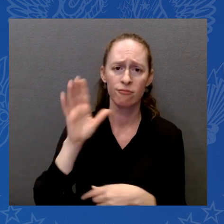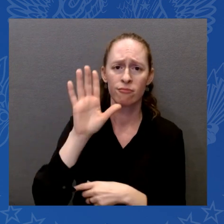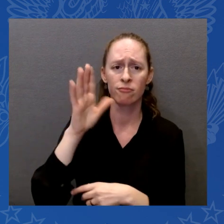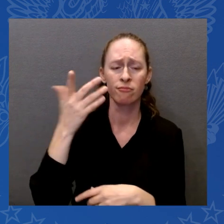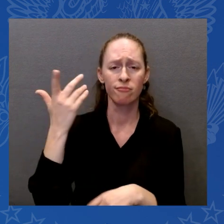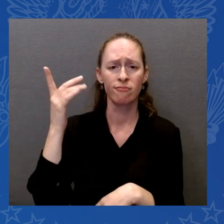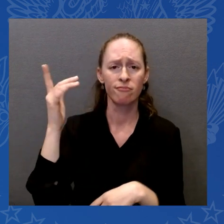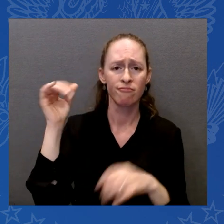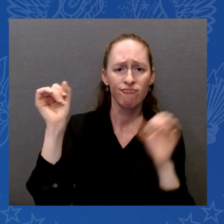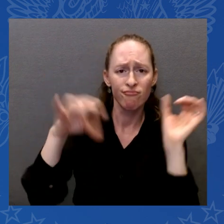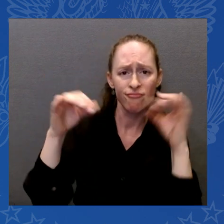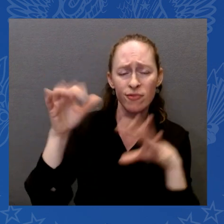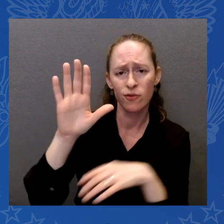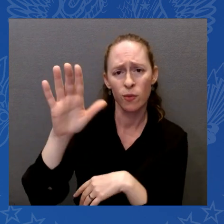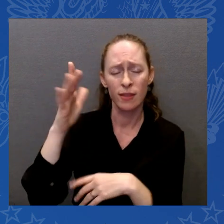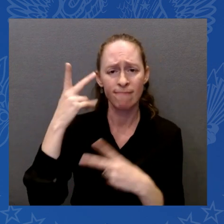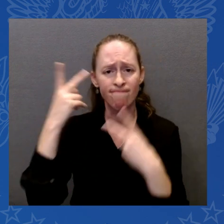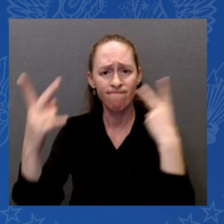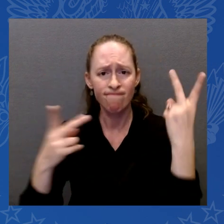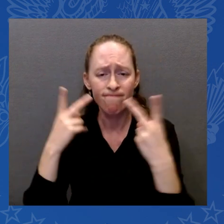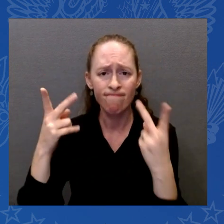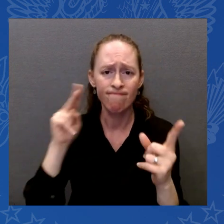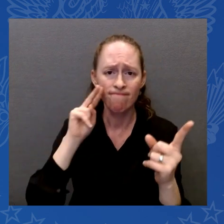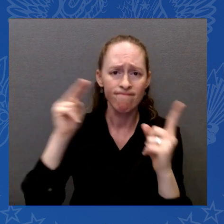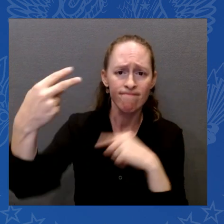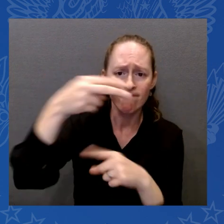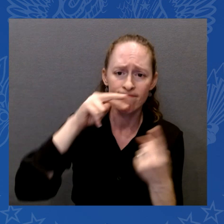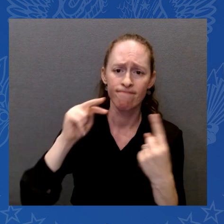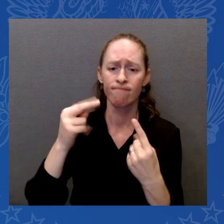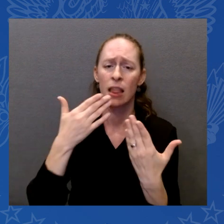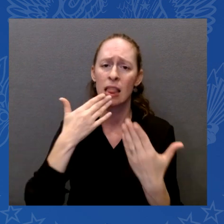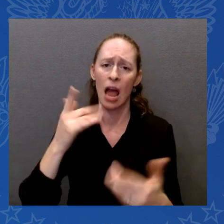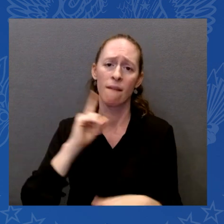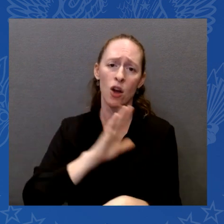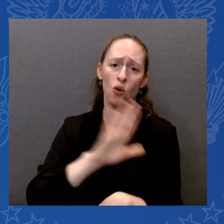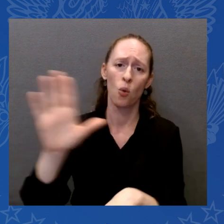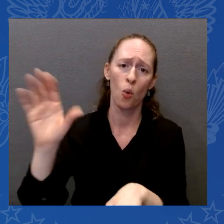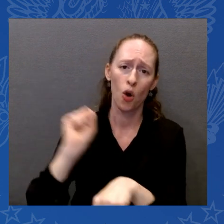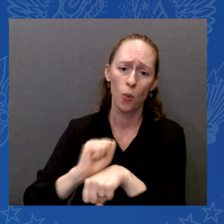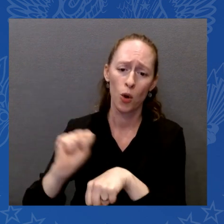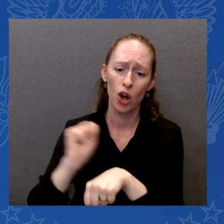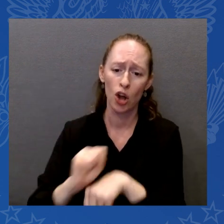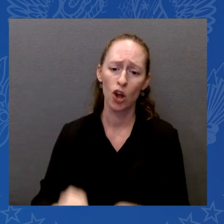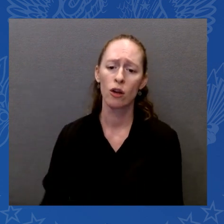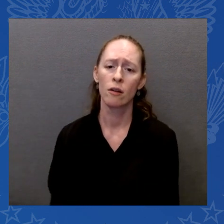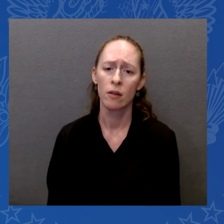that you're doing every day in this incredibly challenging and worse environment that you just described.